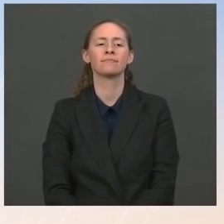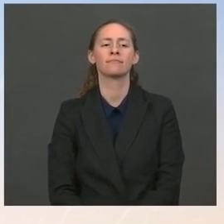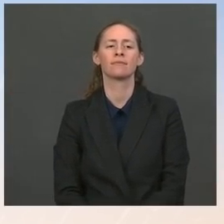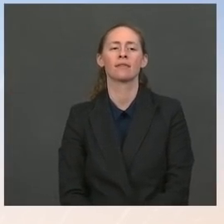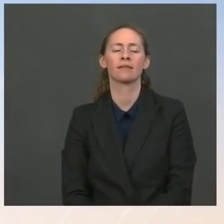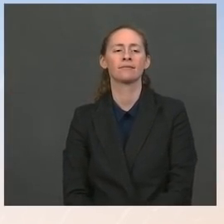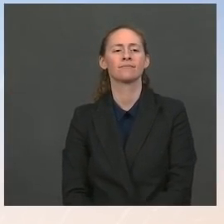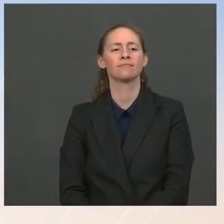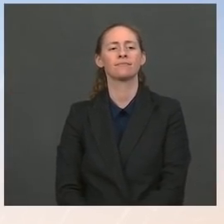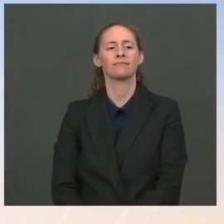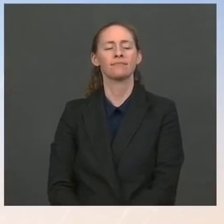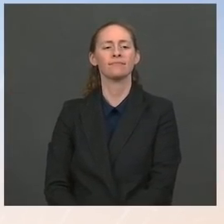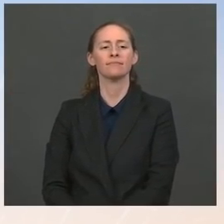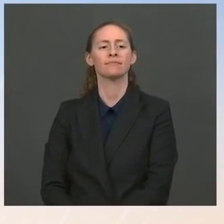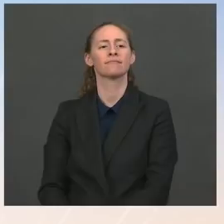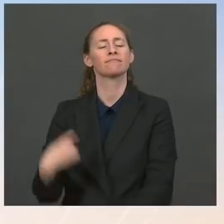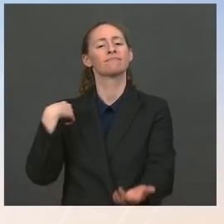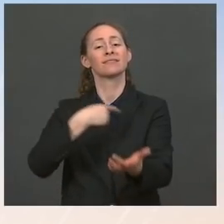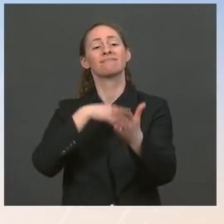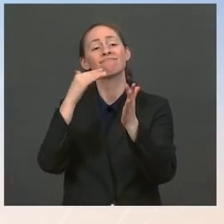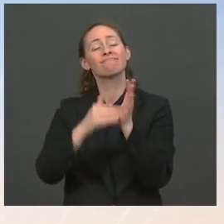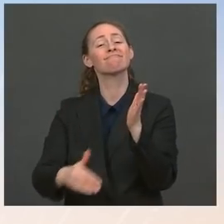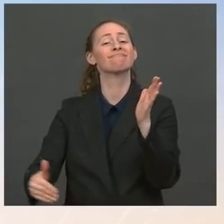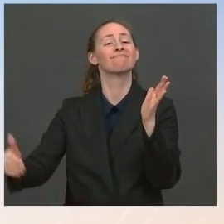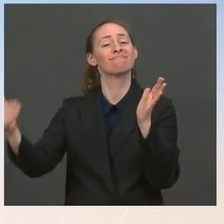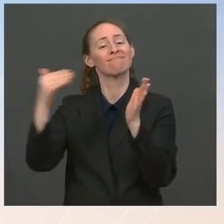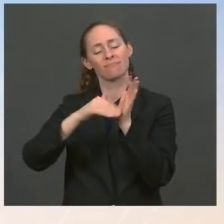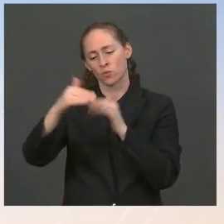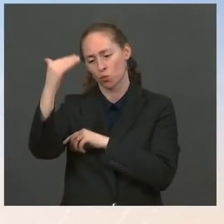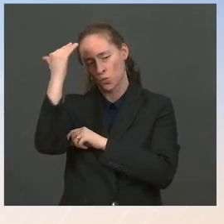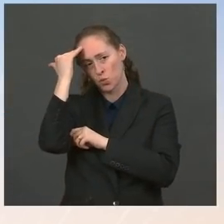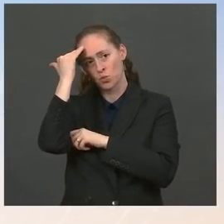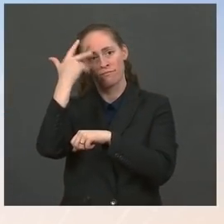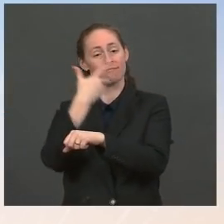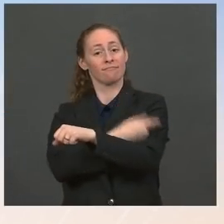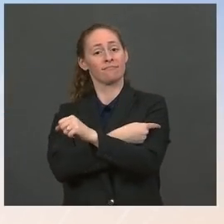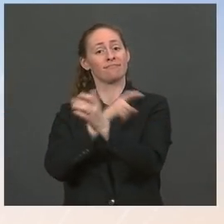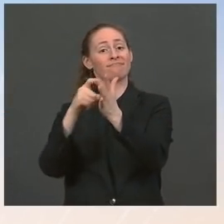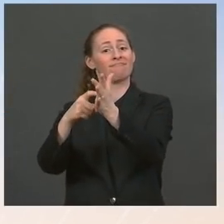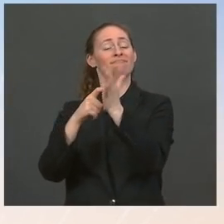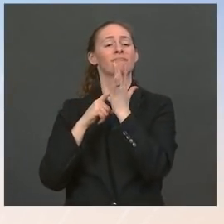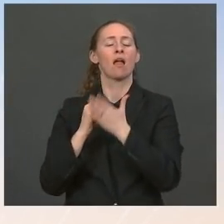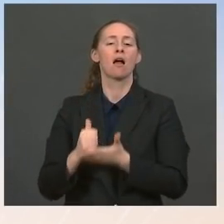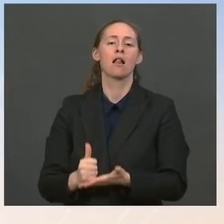We know the vaccine requirements work, and we're going to continue to push that. I know -- we're going to make sure